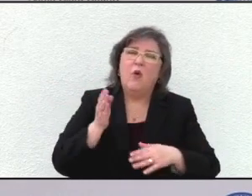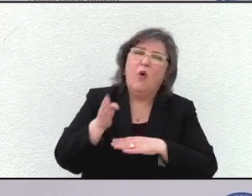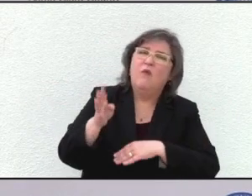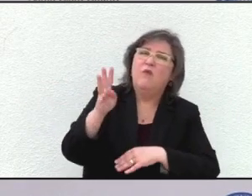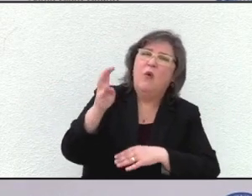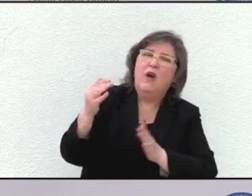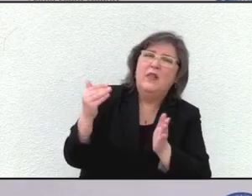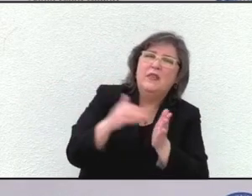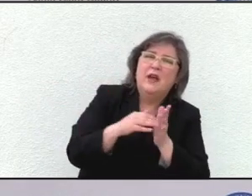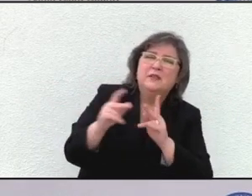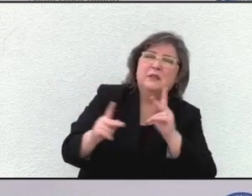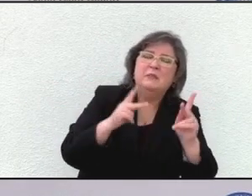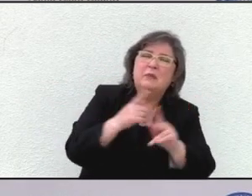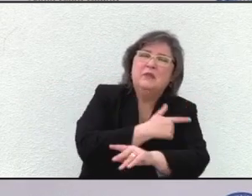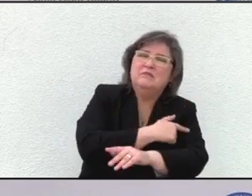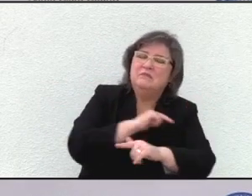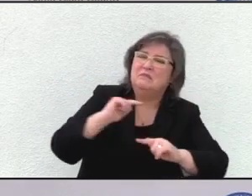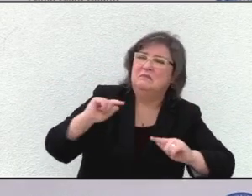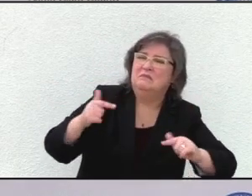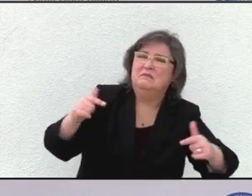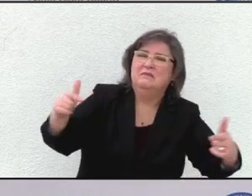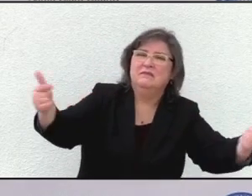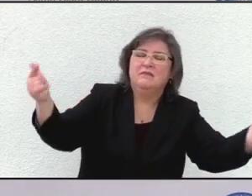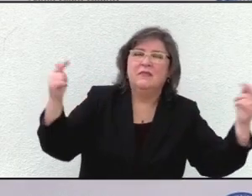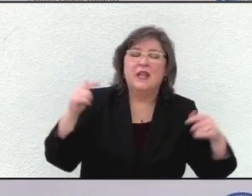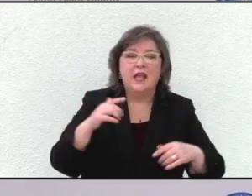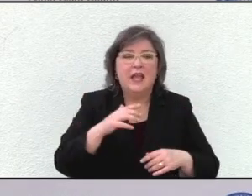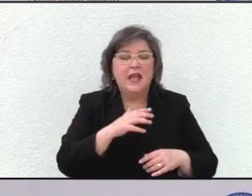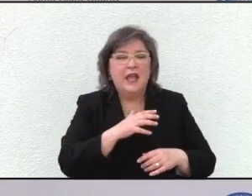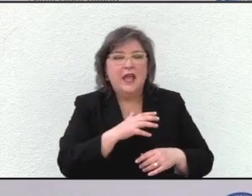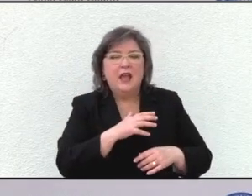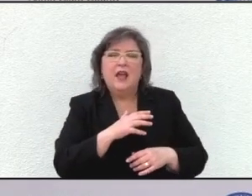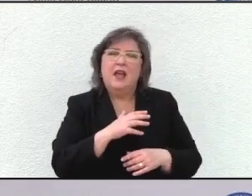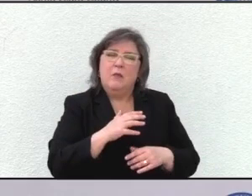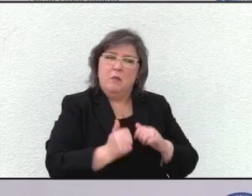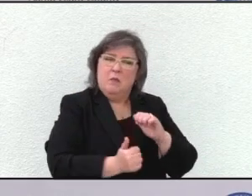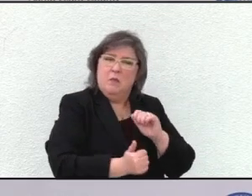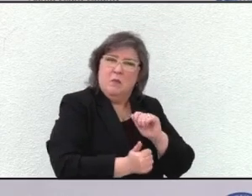the course of this pandemic, 81 percent of the deaths in our county have been among people